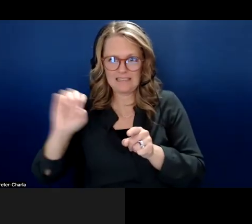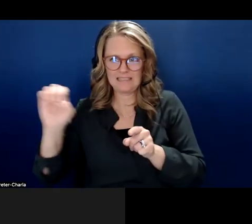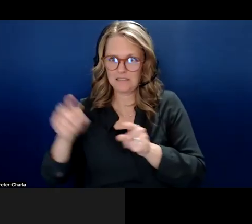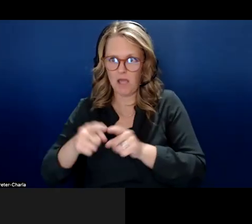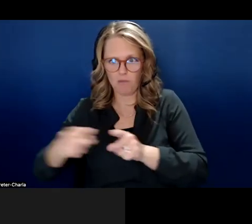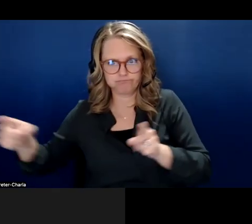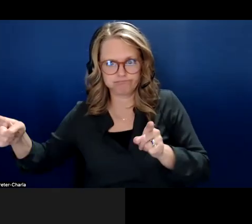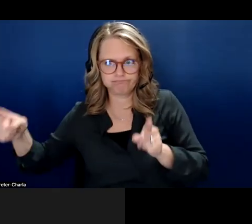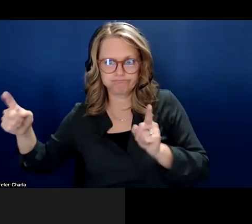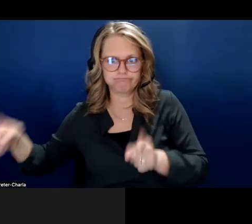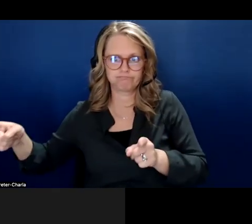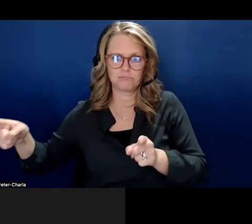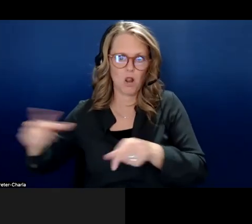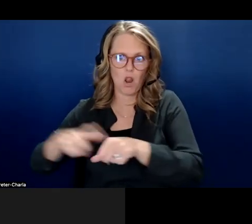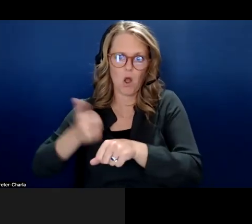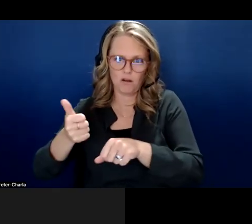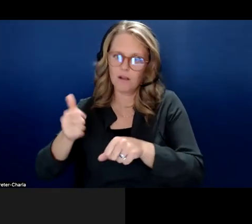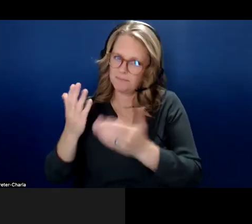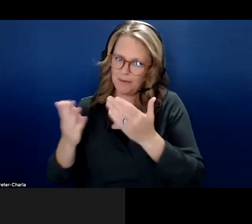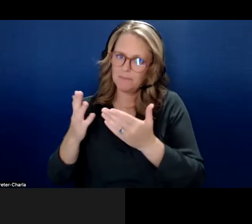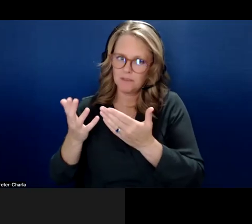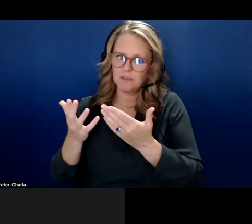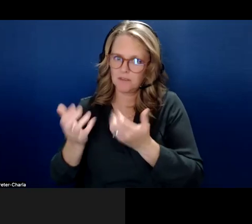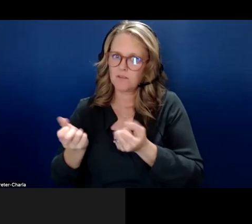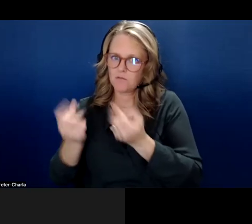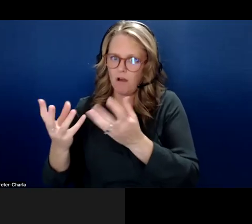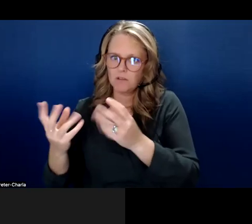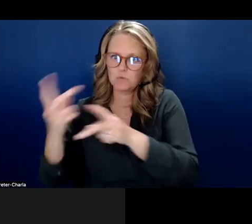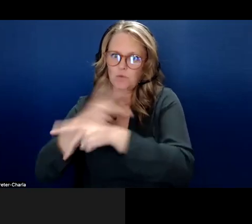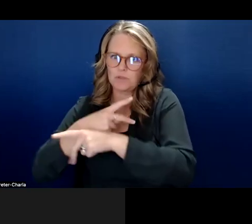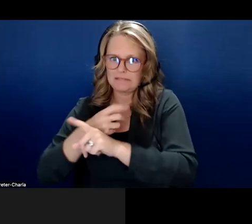Yeah, so I think that having...